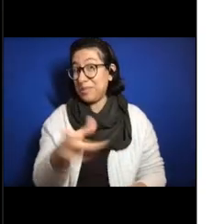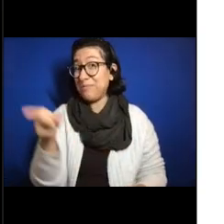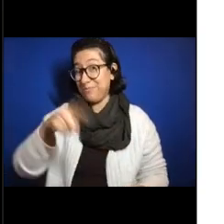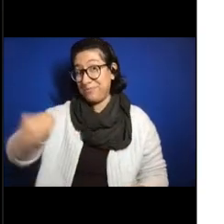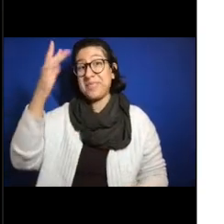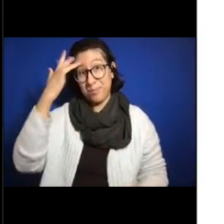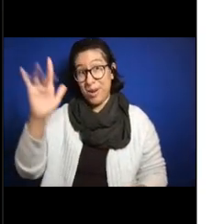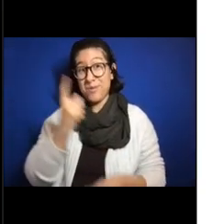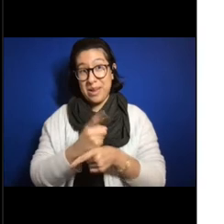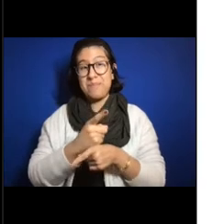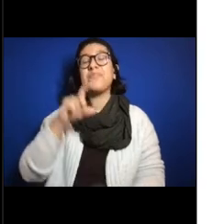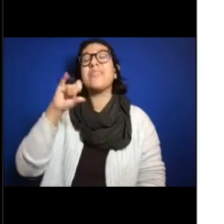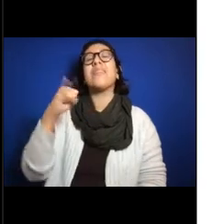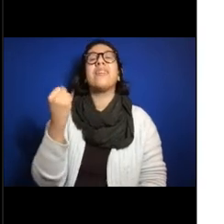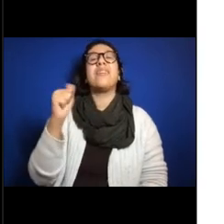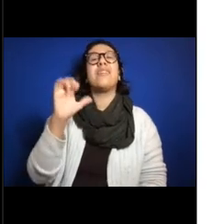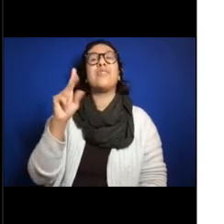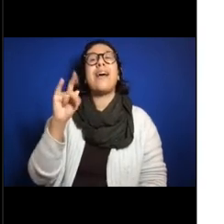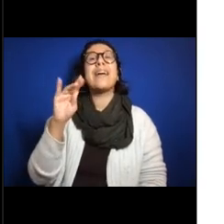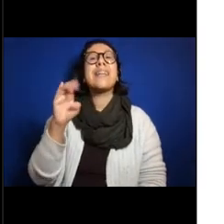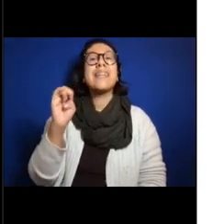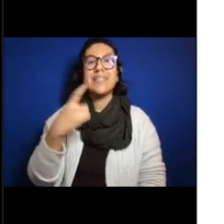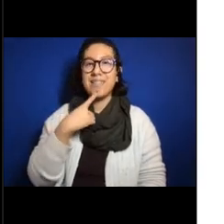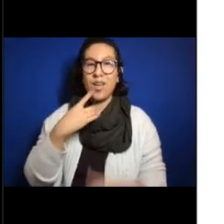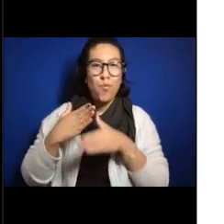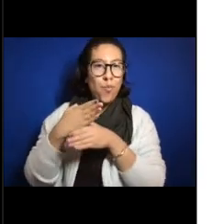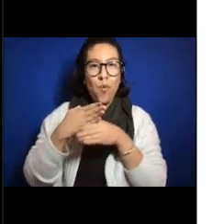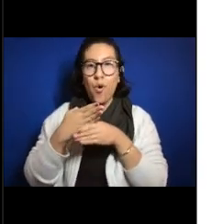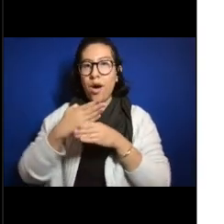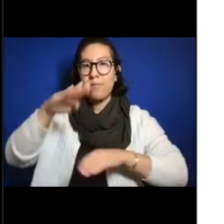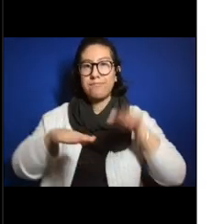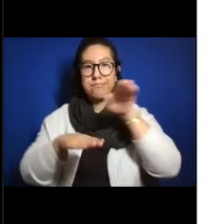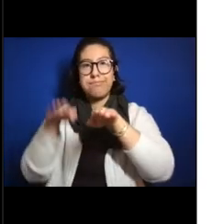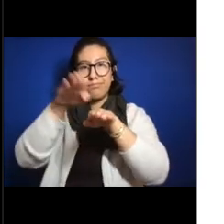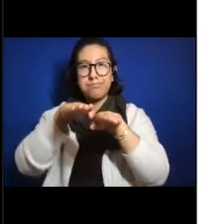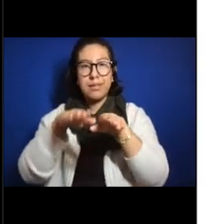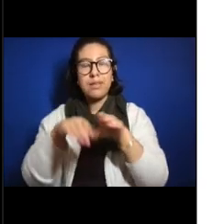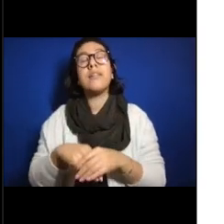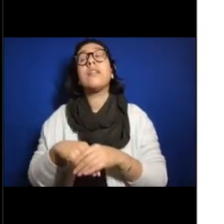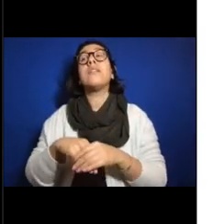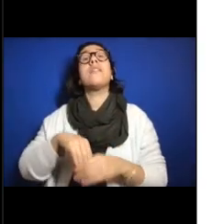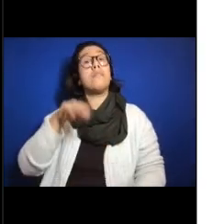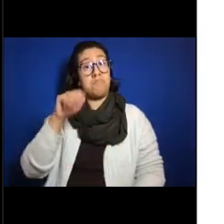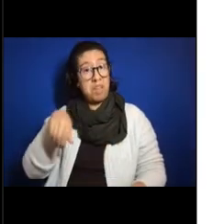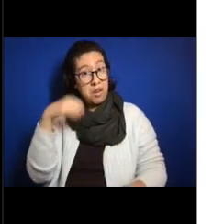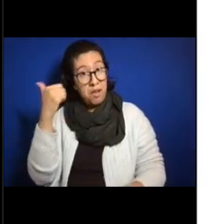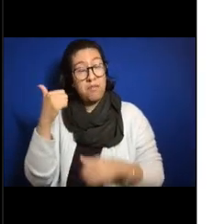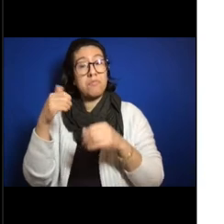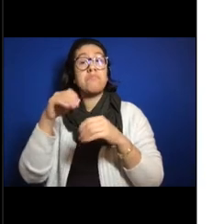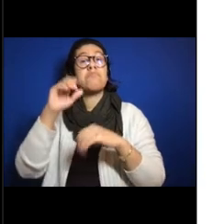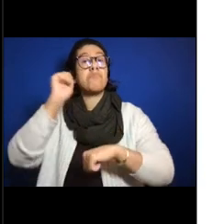Jackie said, pie or wood maybe Michelle says concrete. So those are some ideas that,